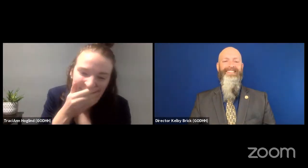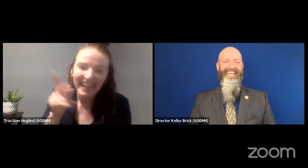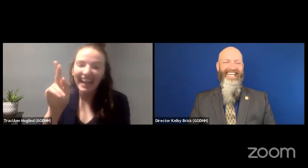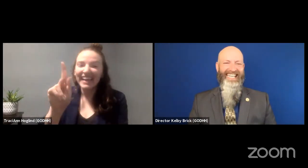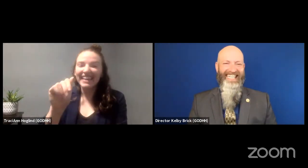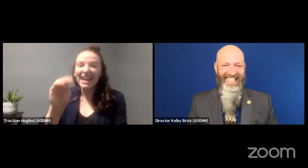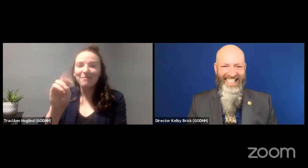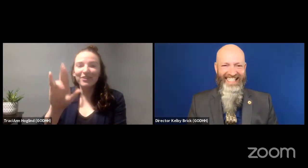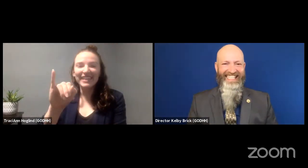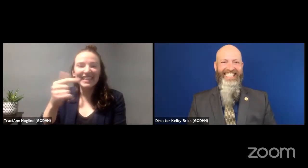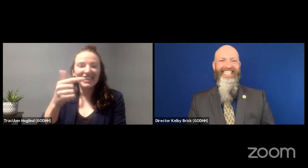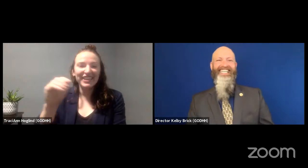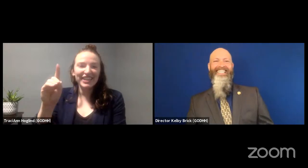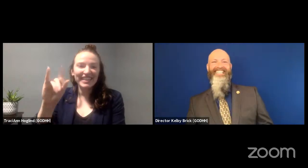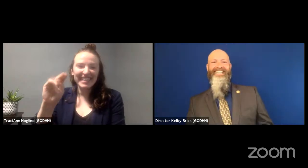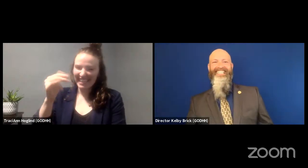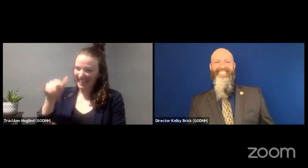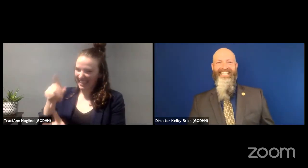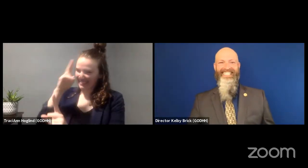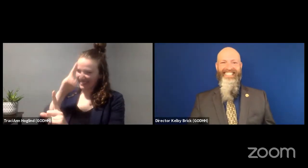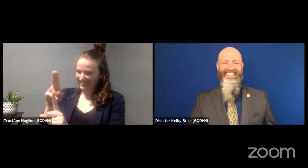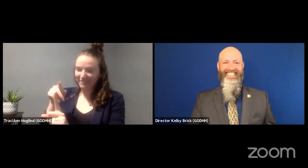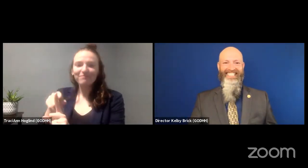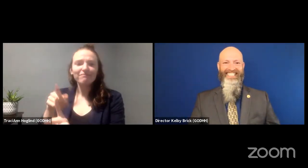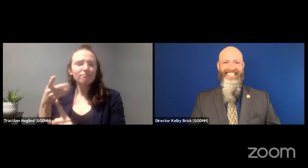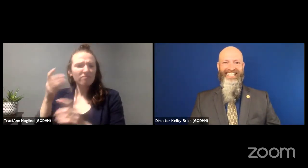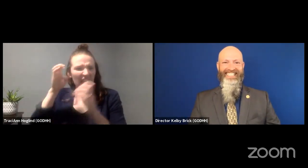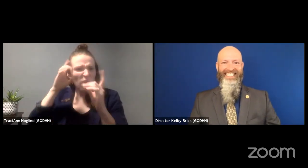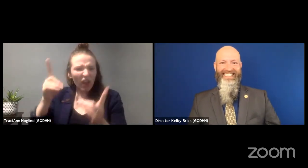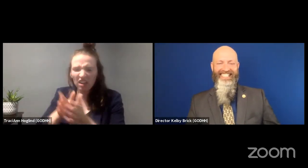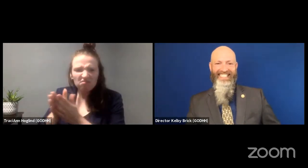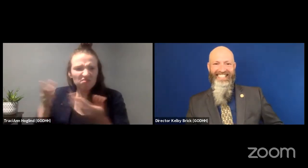various topics. And I just leaked her name, Kamri Gooding. This is who we're honoring